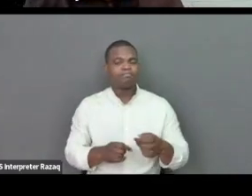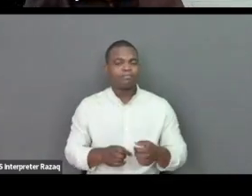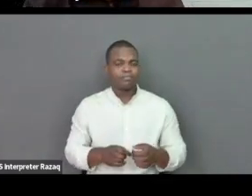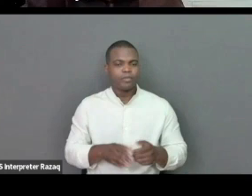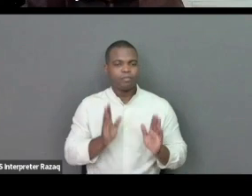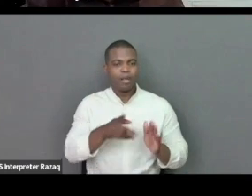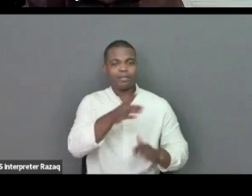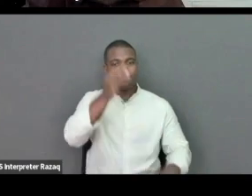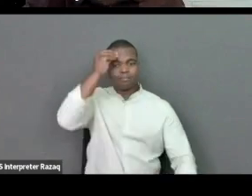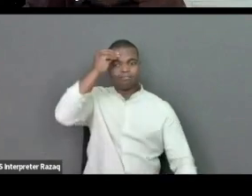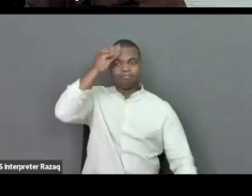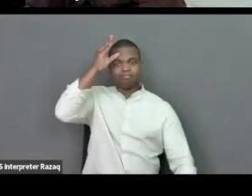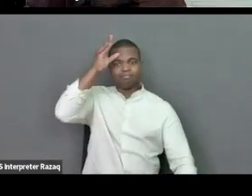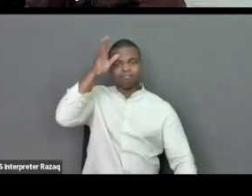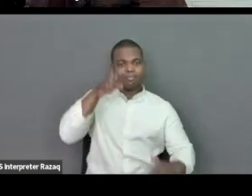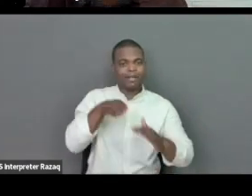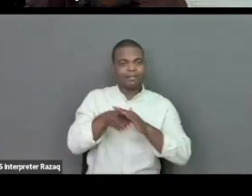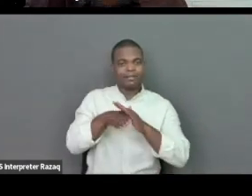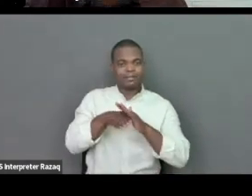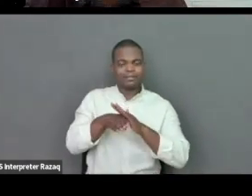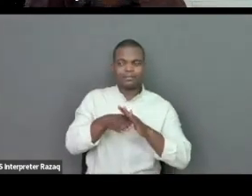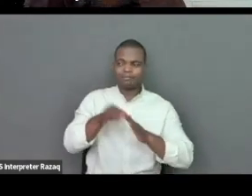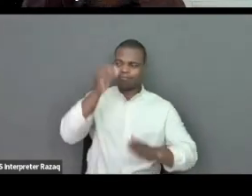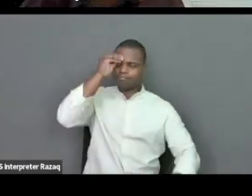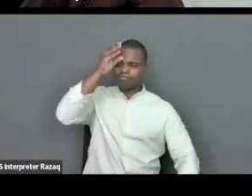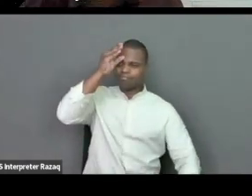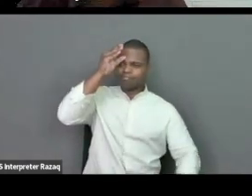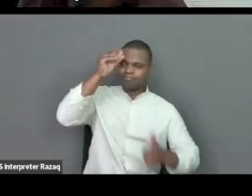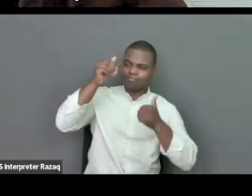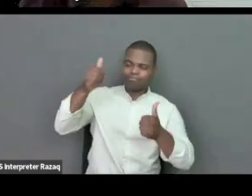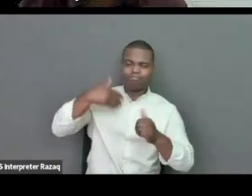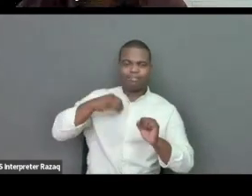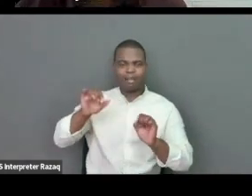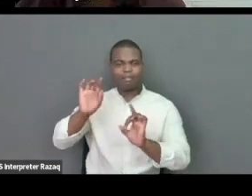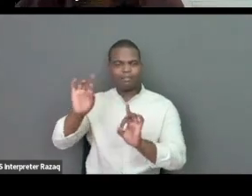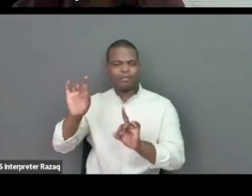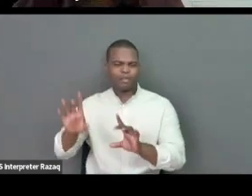curriculum, which is about actionable feedback, so how